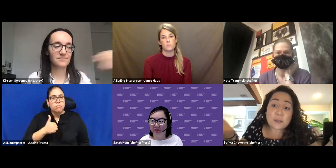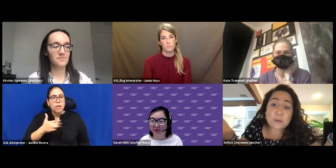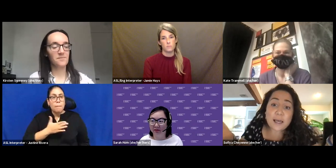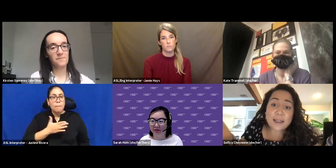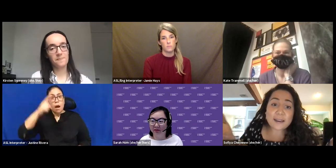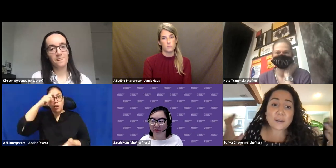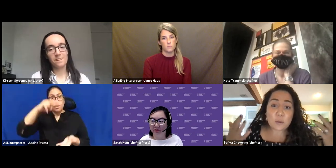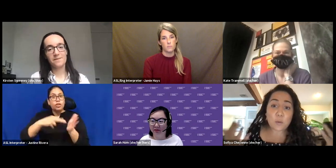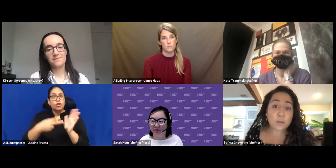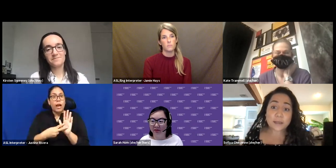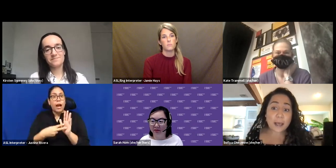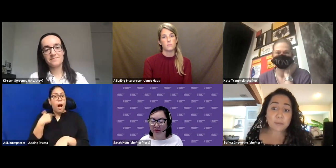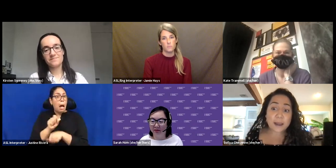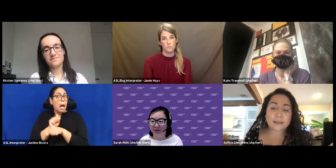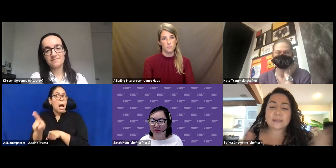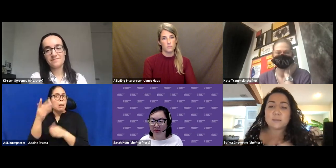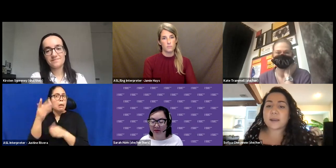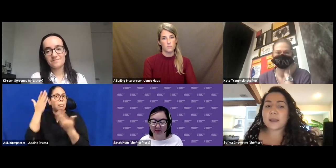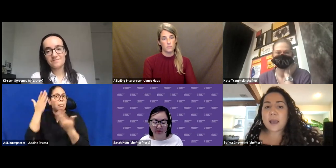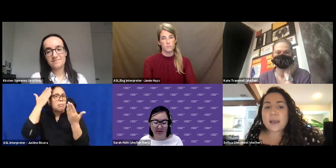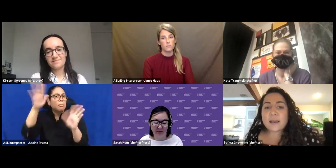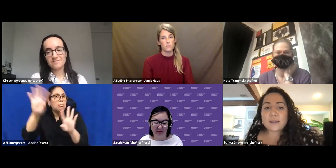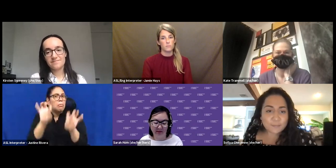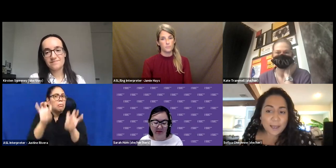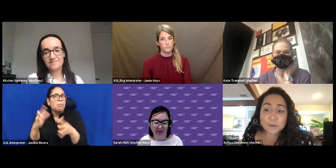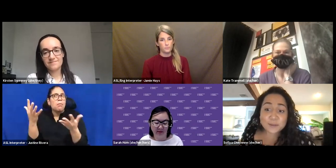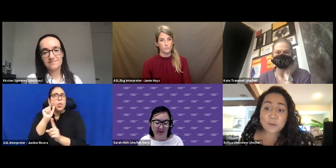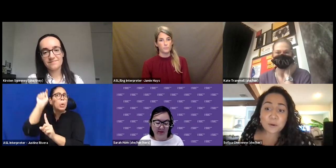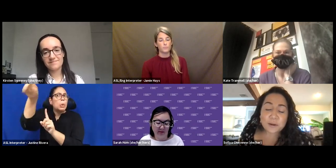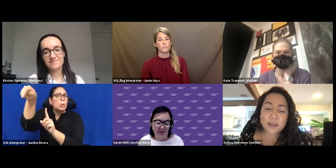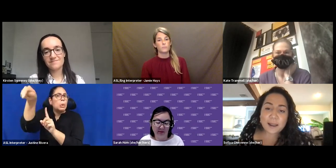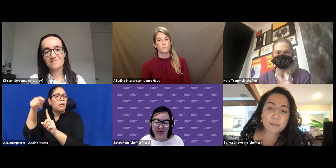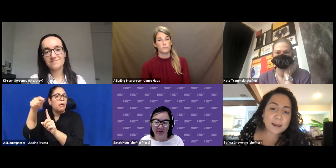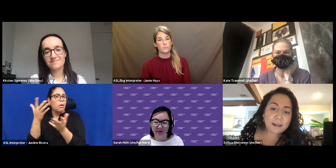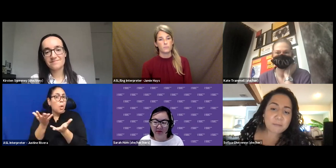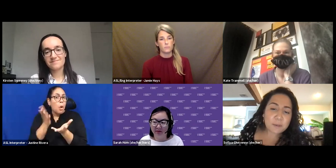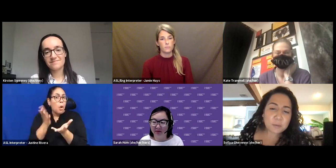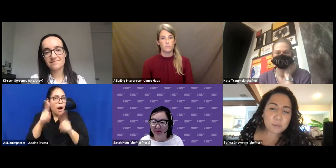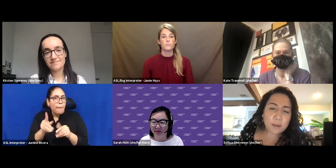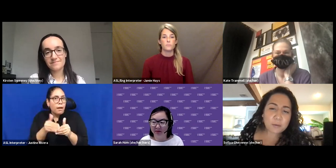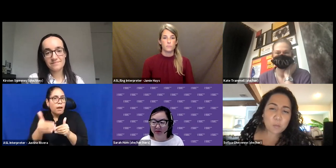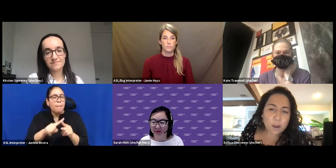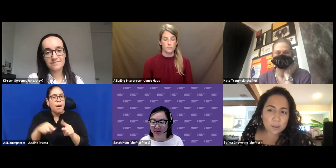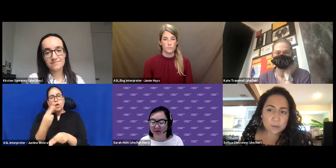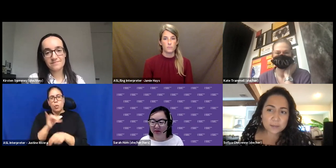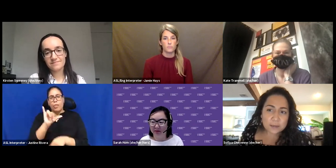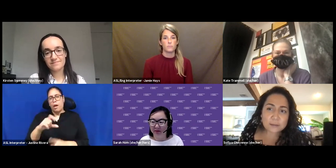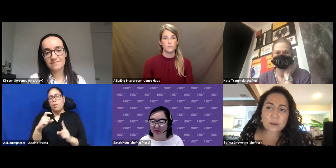the other line and what was gonna happen next, but I used that word, and it might not have been the right way to use it. So